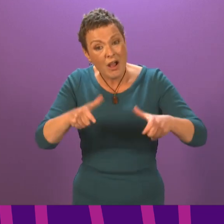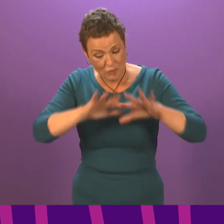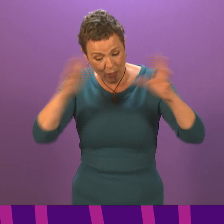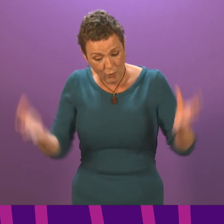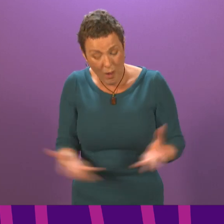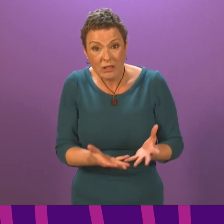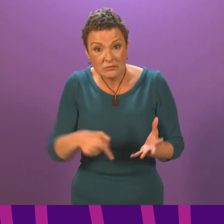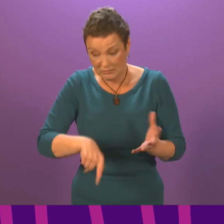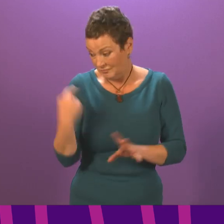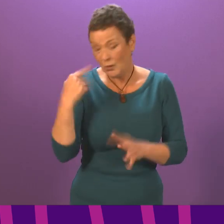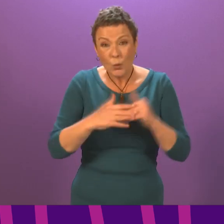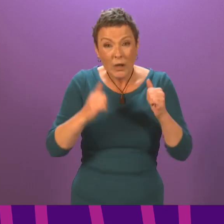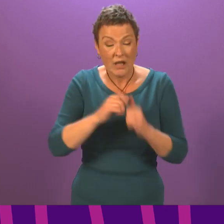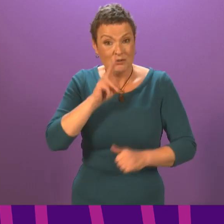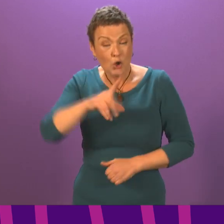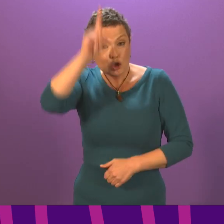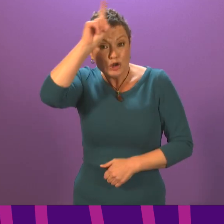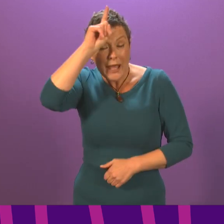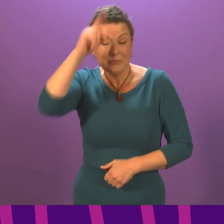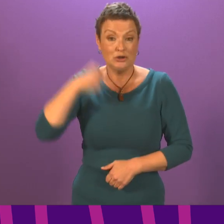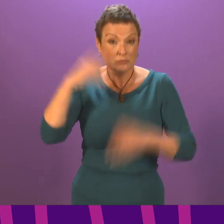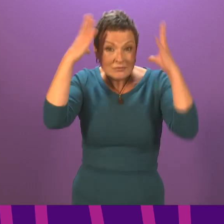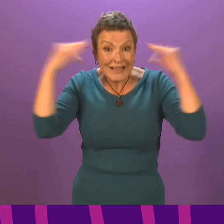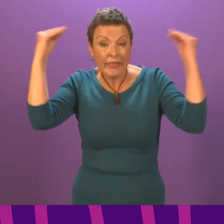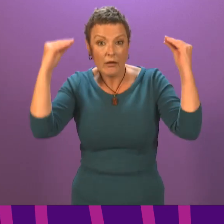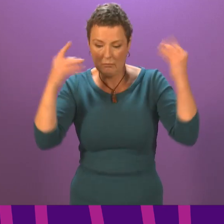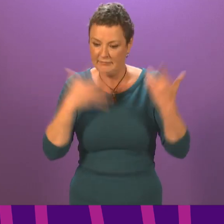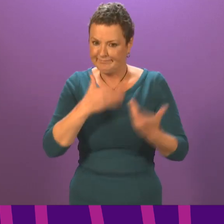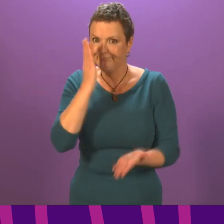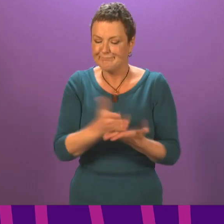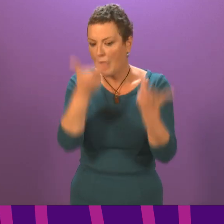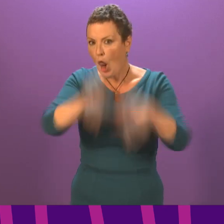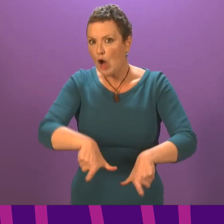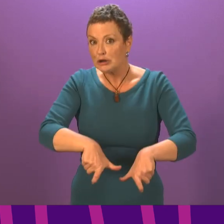the weekend, we saw Germany and the Netherlands announce extended lockdowns, and of course